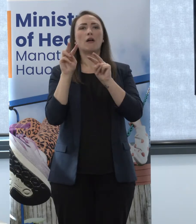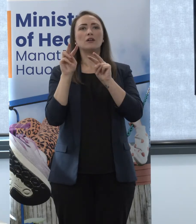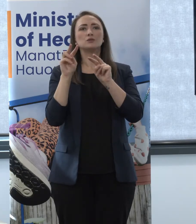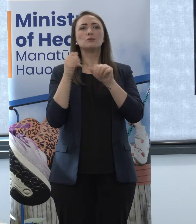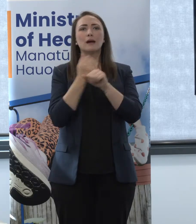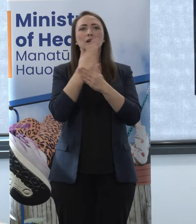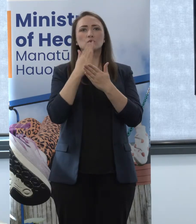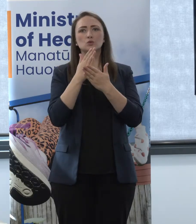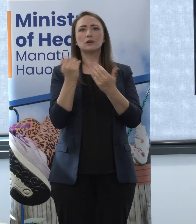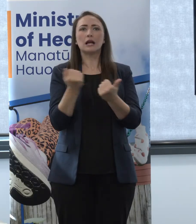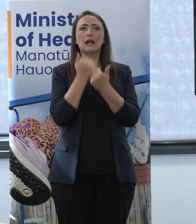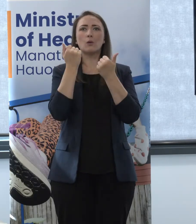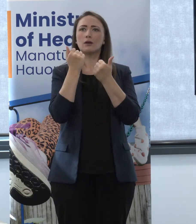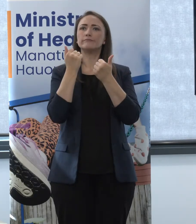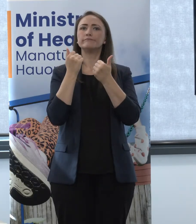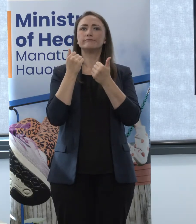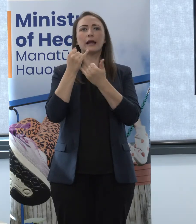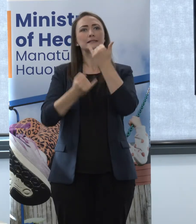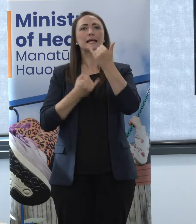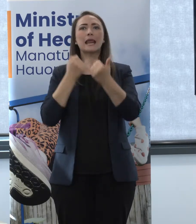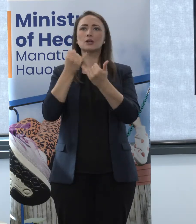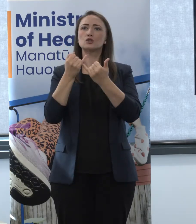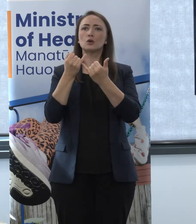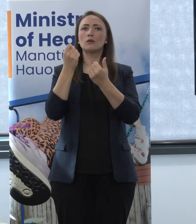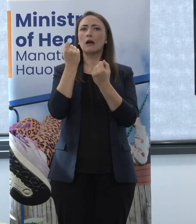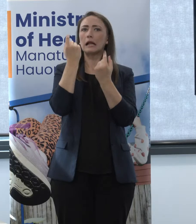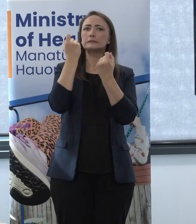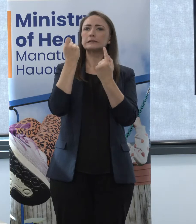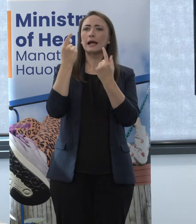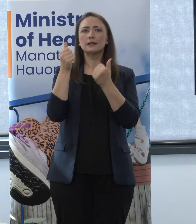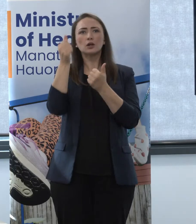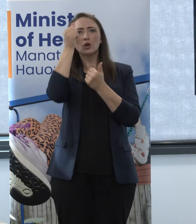international intelligence